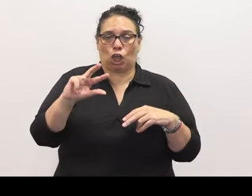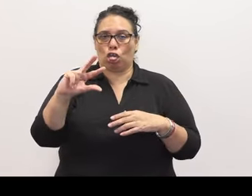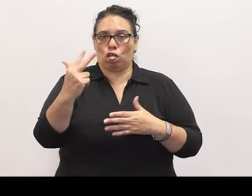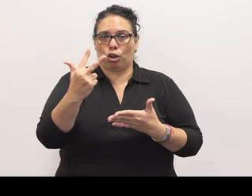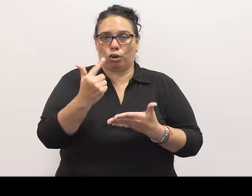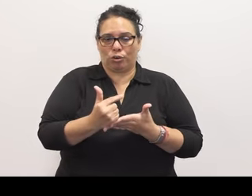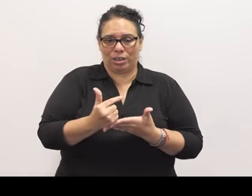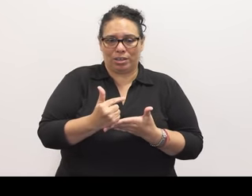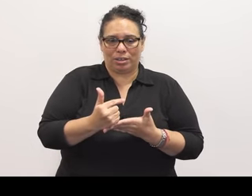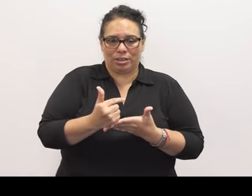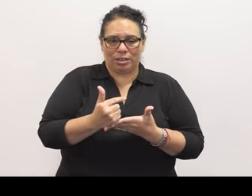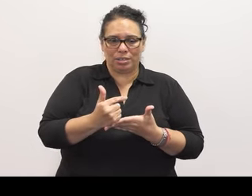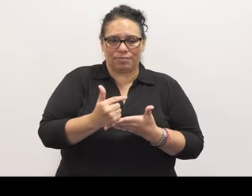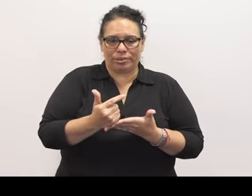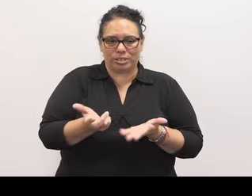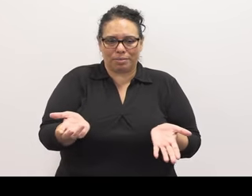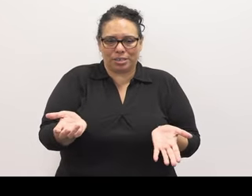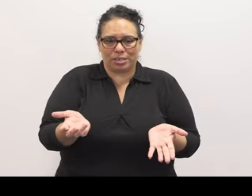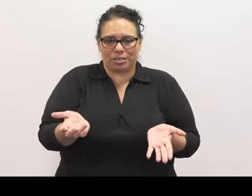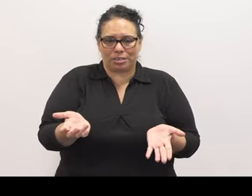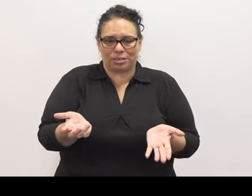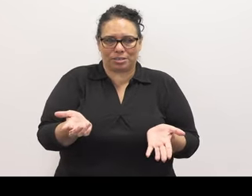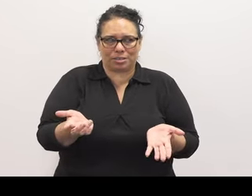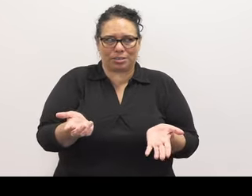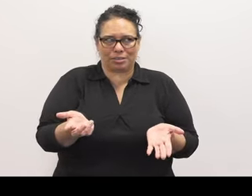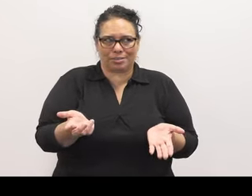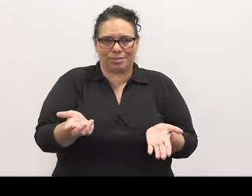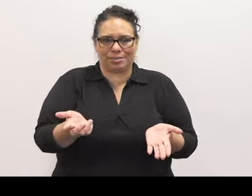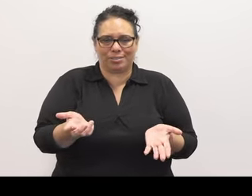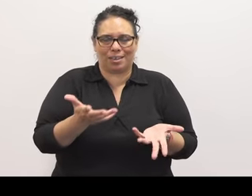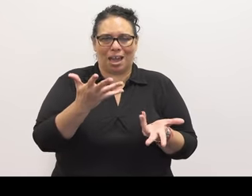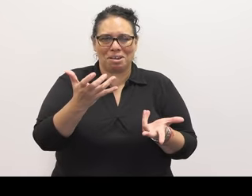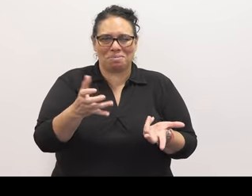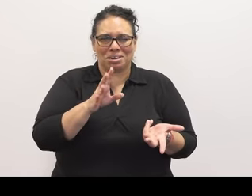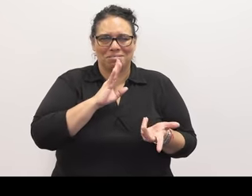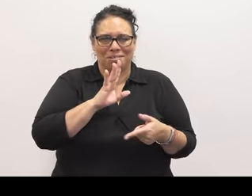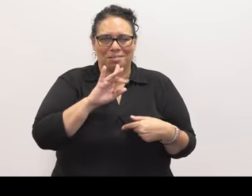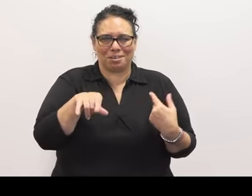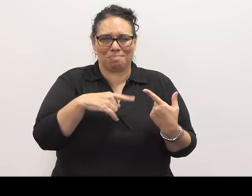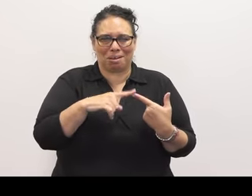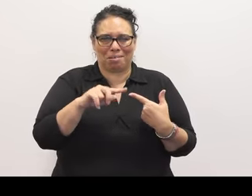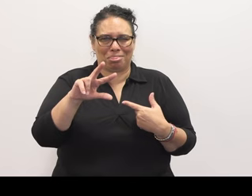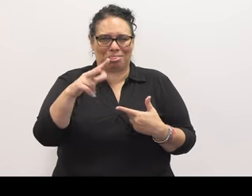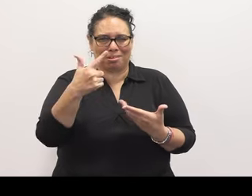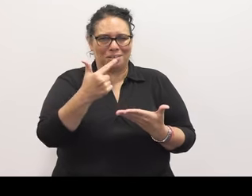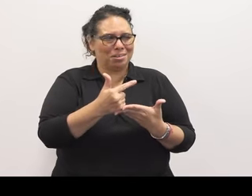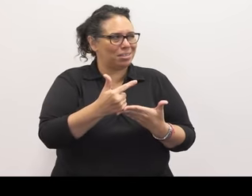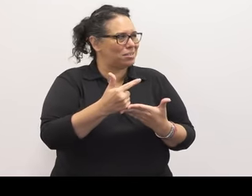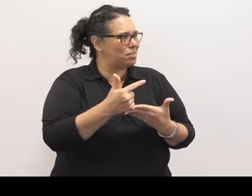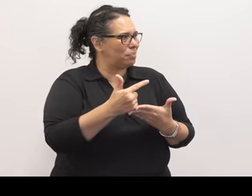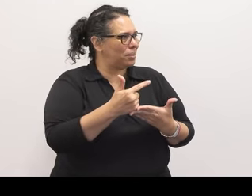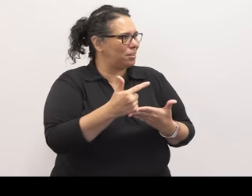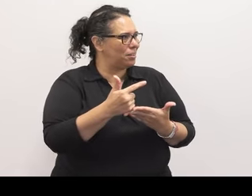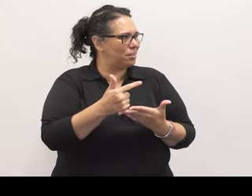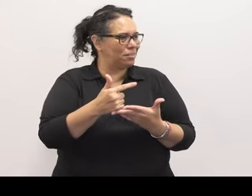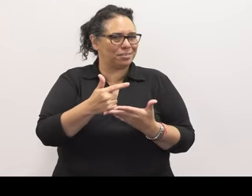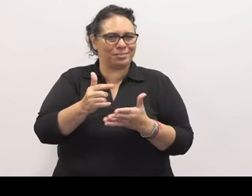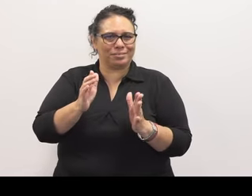So I wanna reference again, our group of third graders, our group of third graders are our group